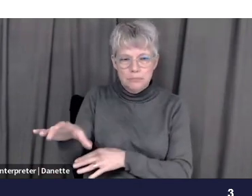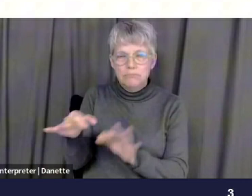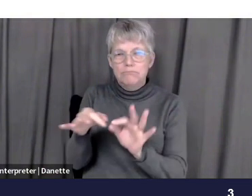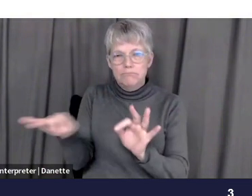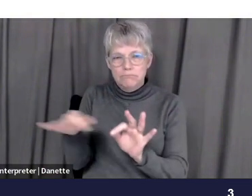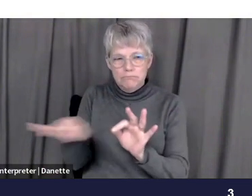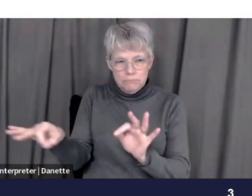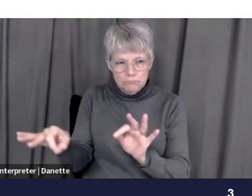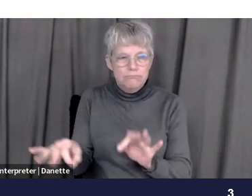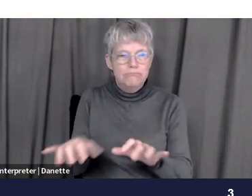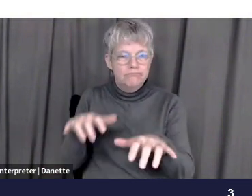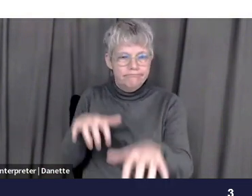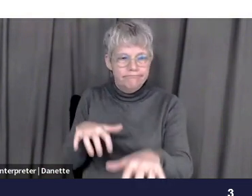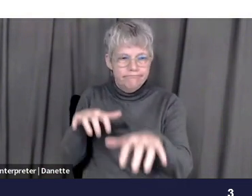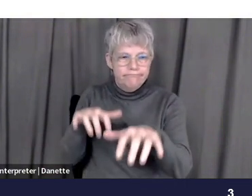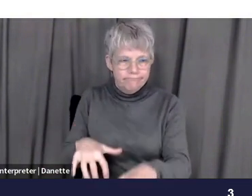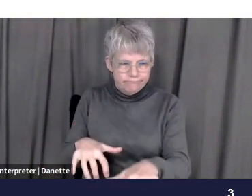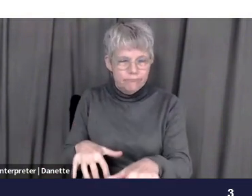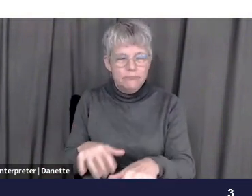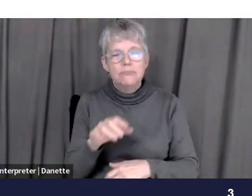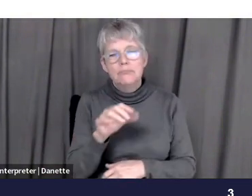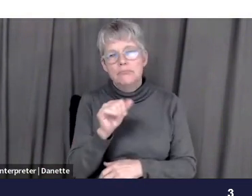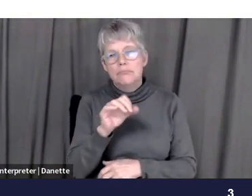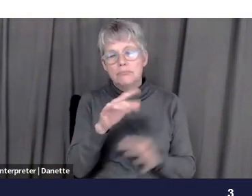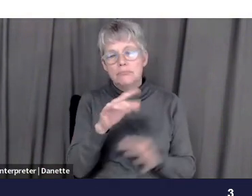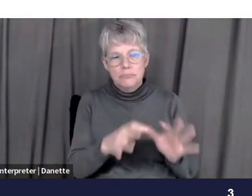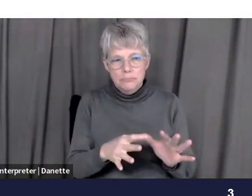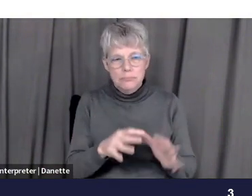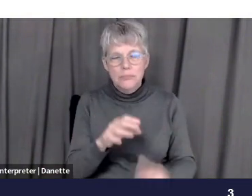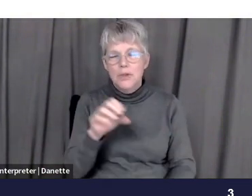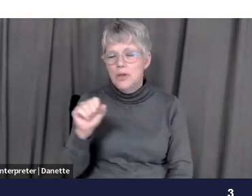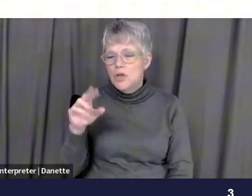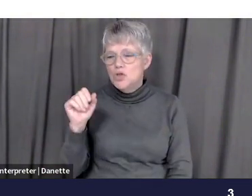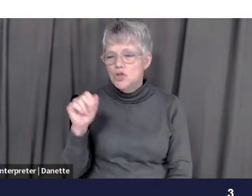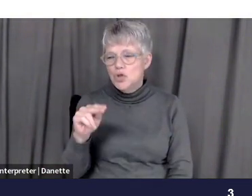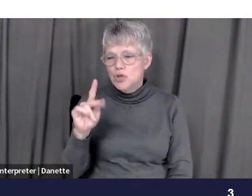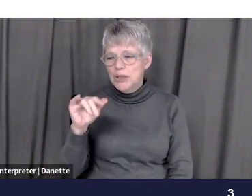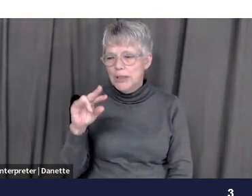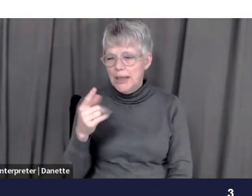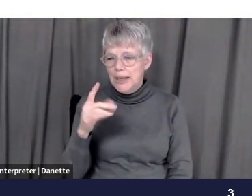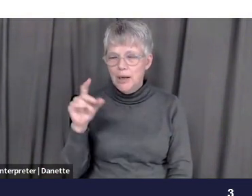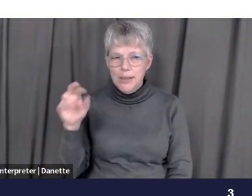The American Sign Language interpreters for today are Susan King Lanier and Annette Steelman Bridges.